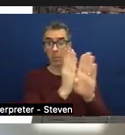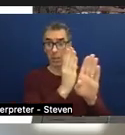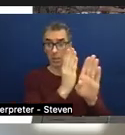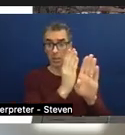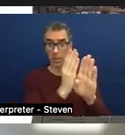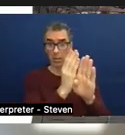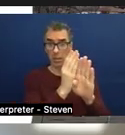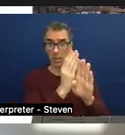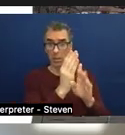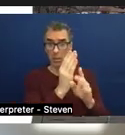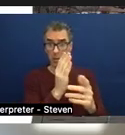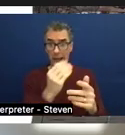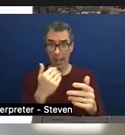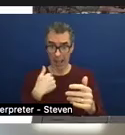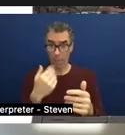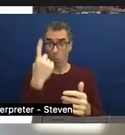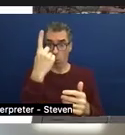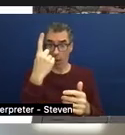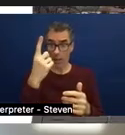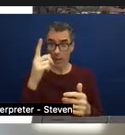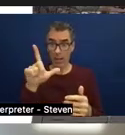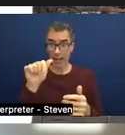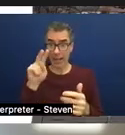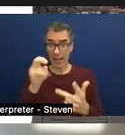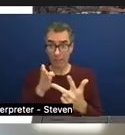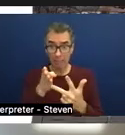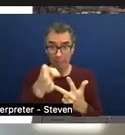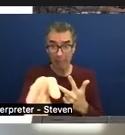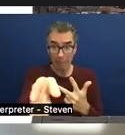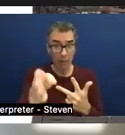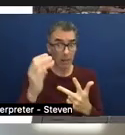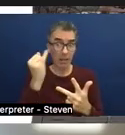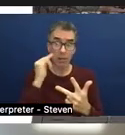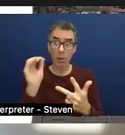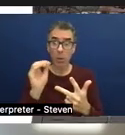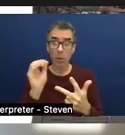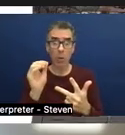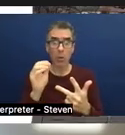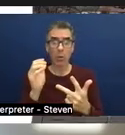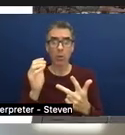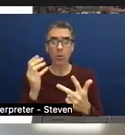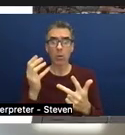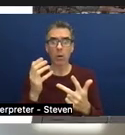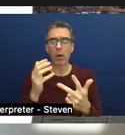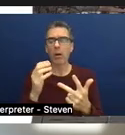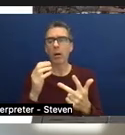across the entire corridor in regards to emissions and you know, mode shift and all of that. So what are the environmental impacts